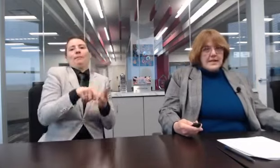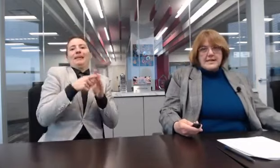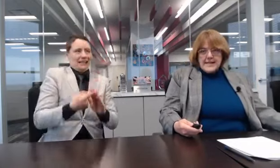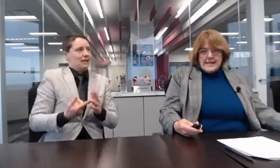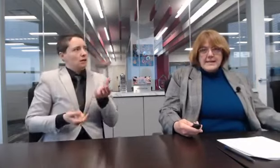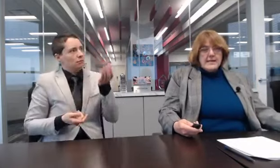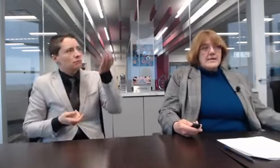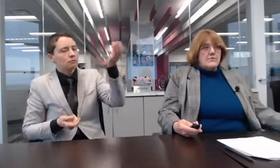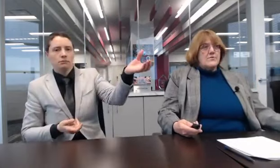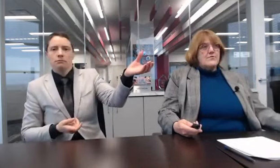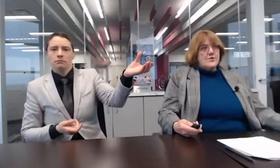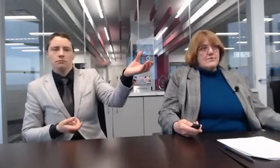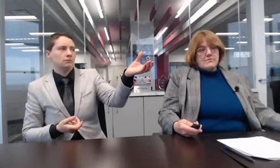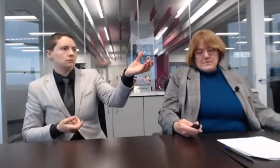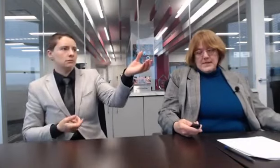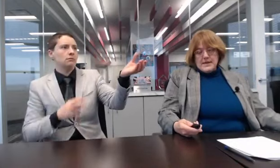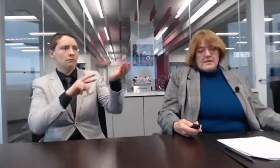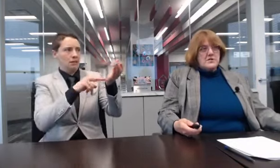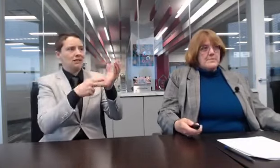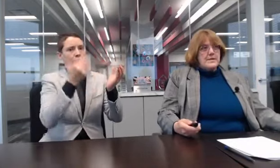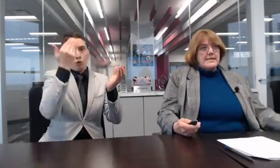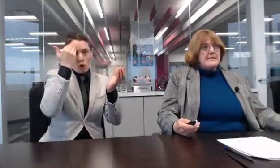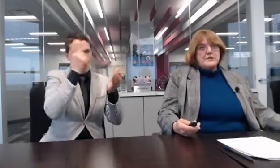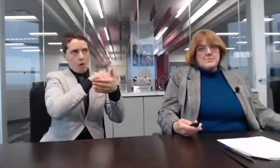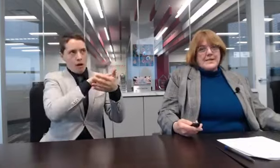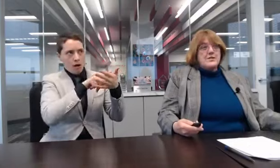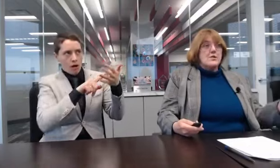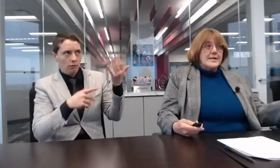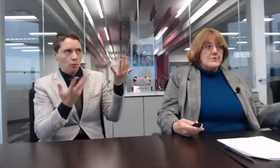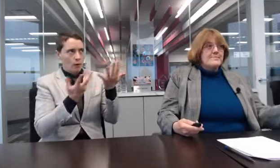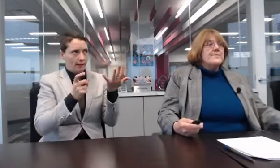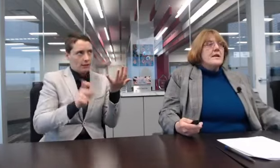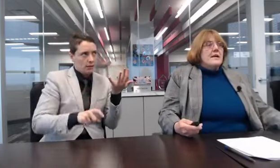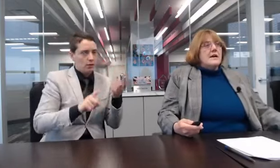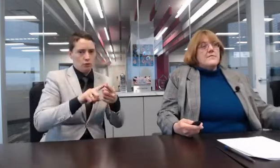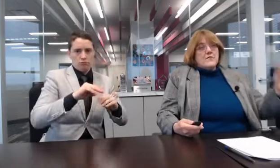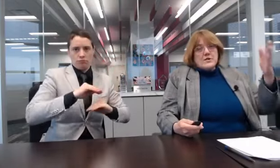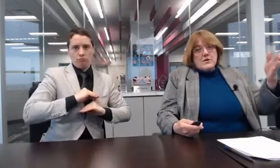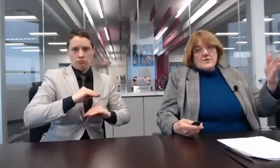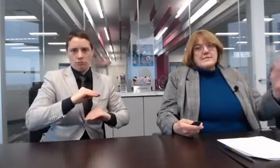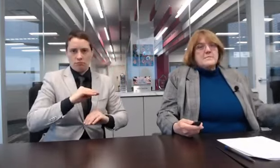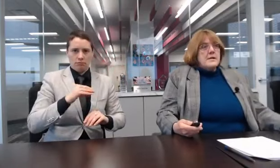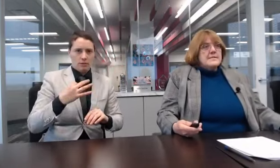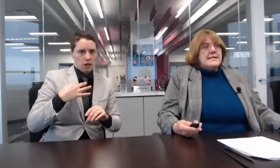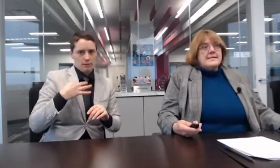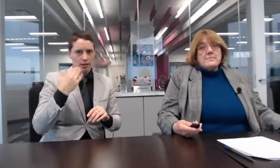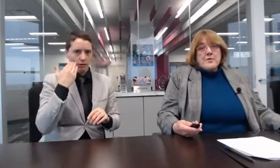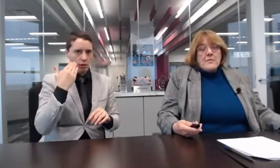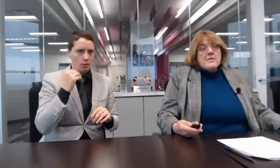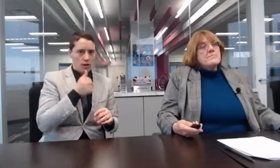they need in order to make the eligibility determination quicker. For adults, sometimes that is a problem,